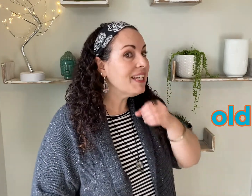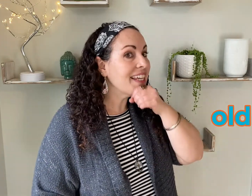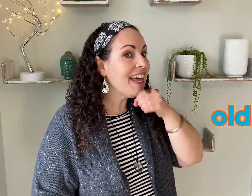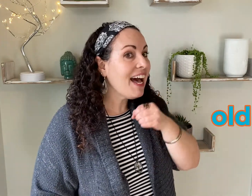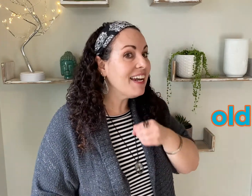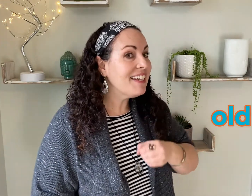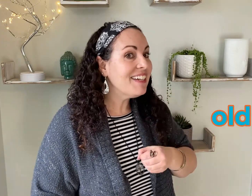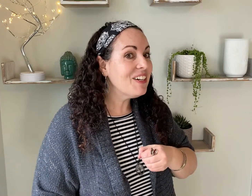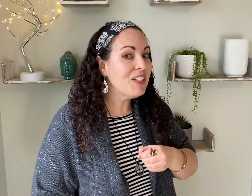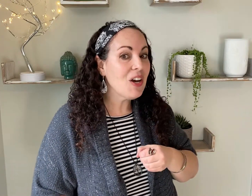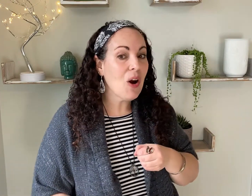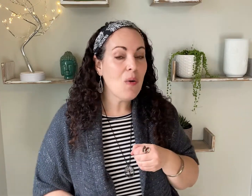there you go.